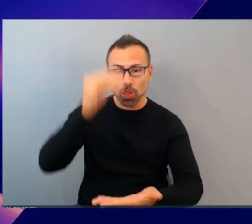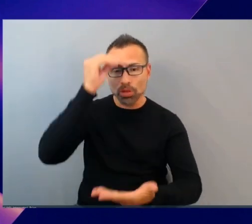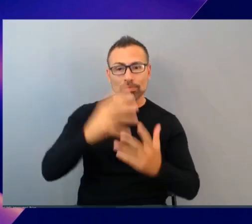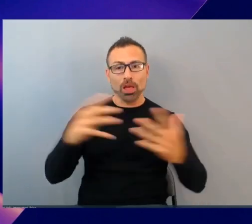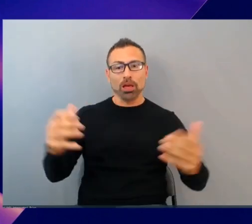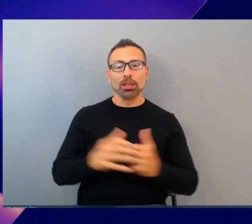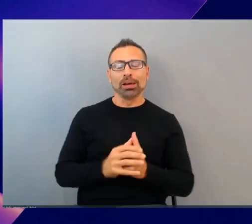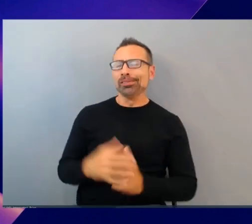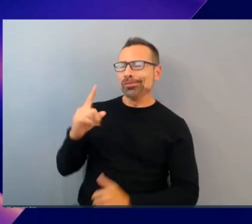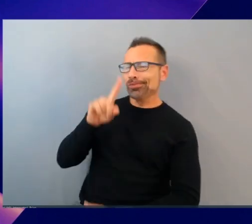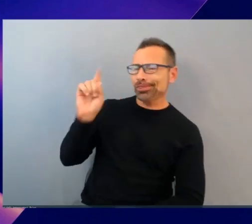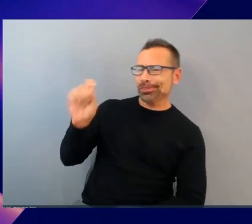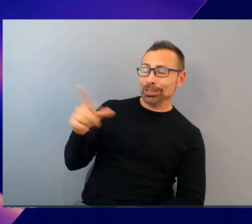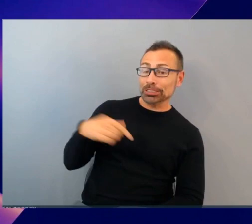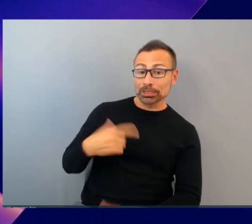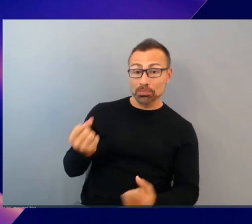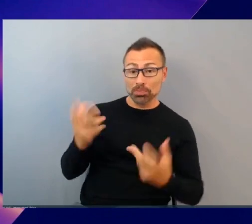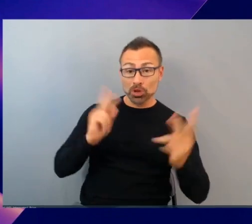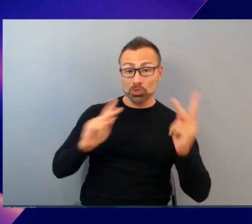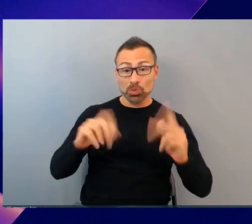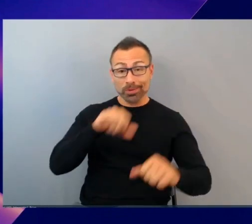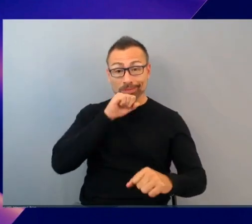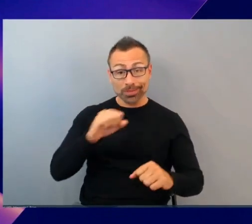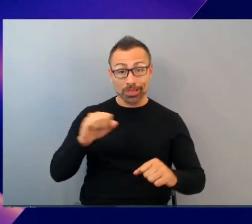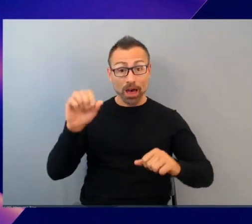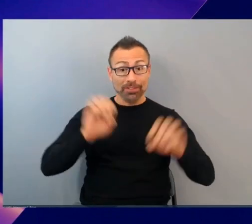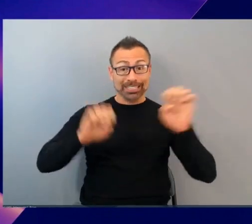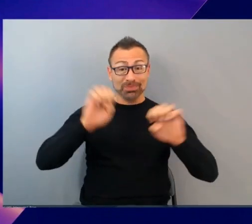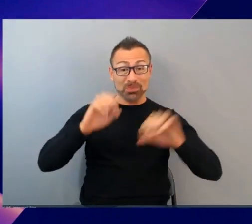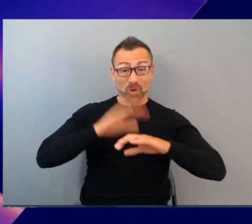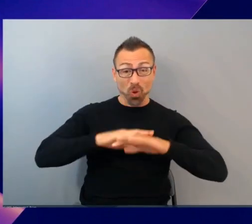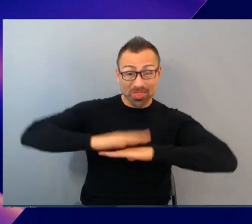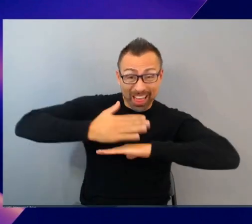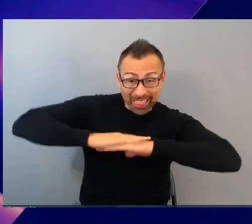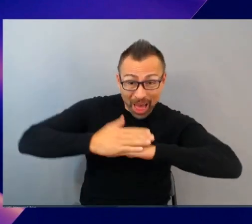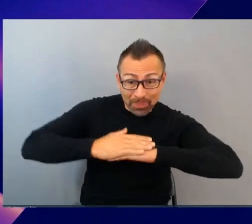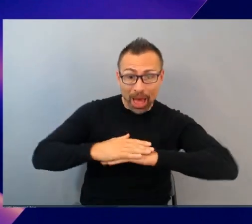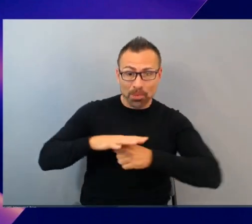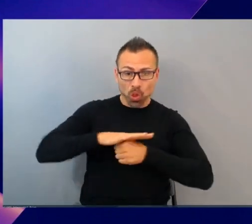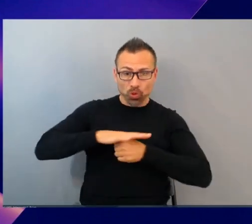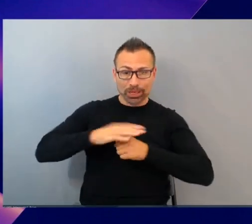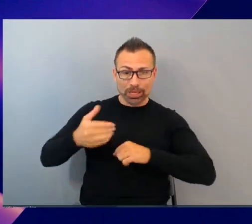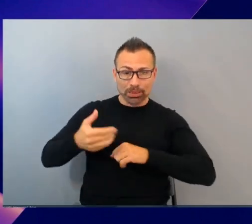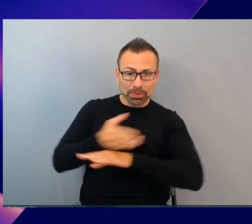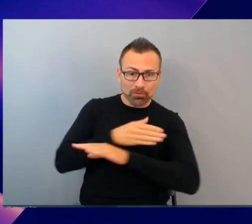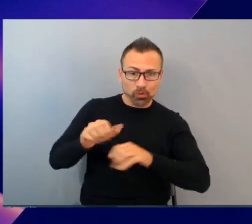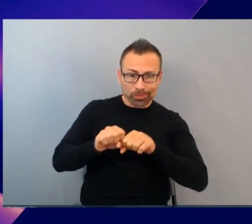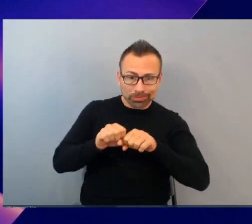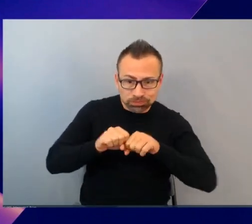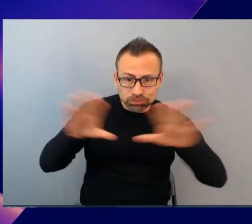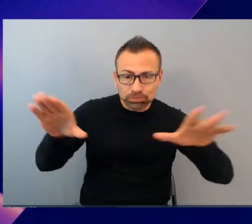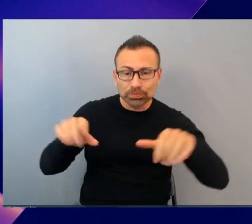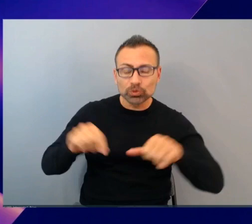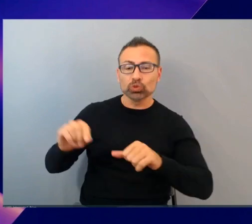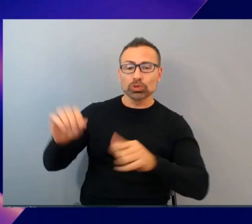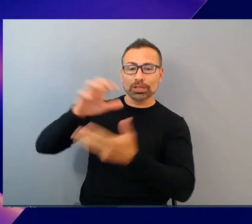really at first on their laptop locally before they actually start pushing to the cloud. So is that something that, with this entire process that we saw,